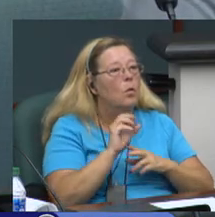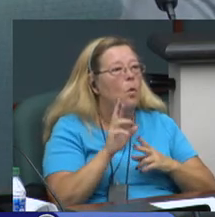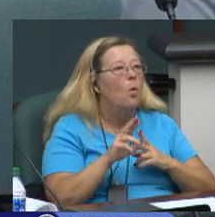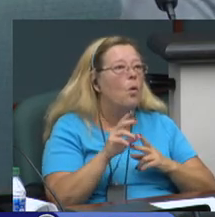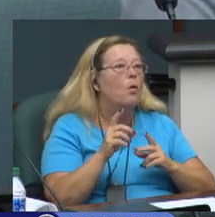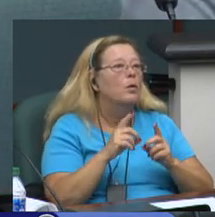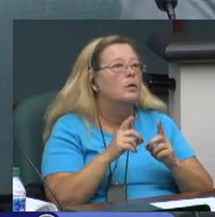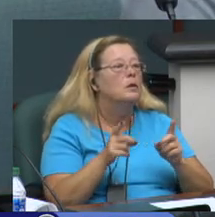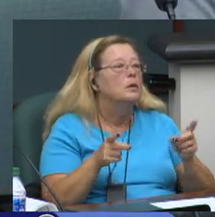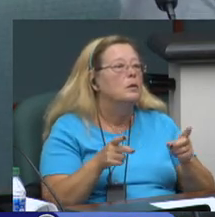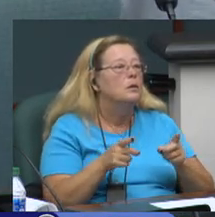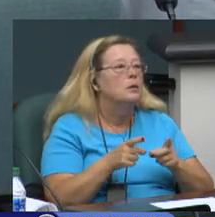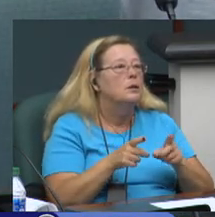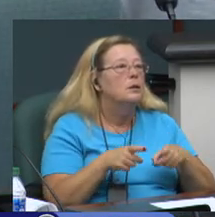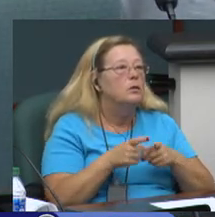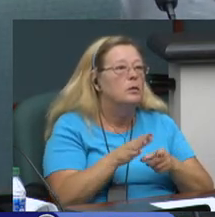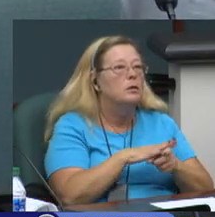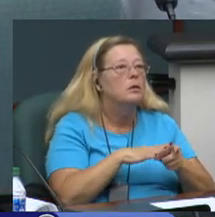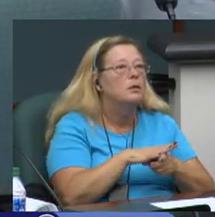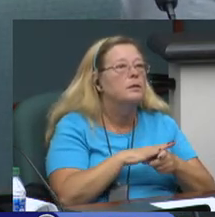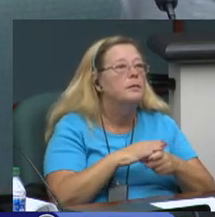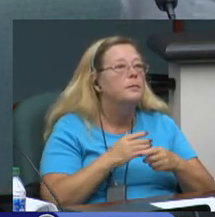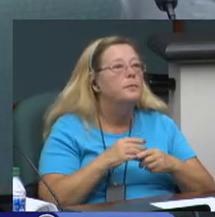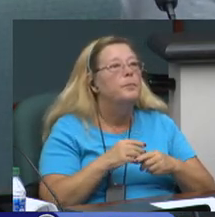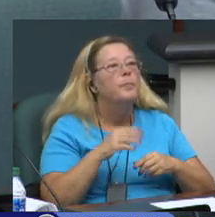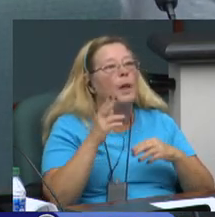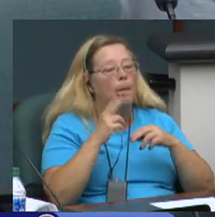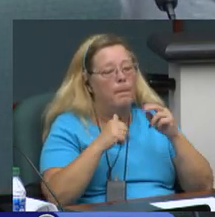the only one that I'm aware of a building area there was a question about